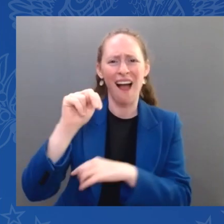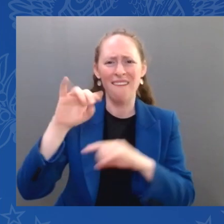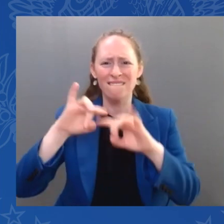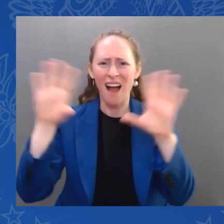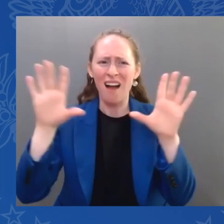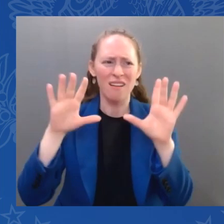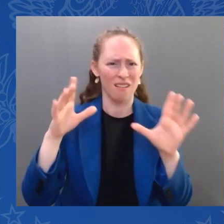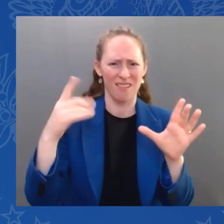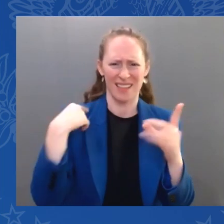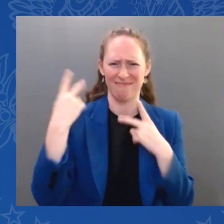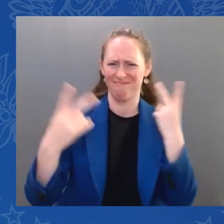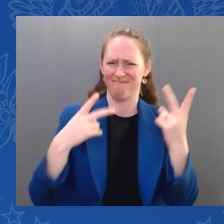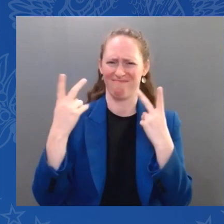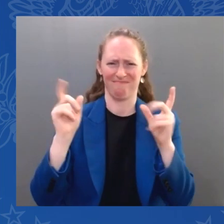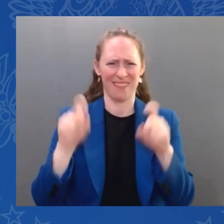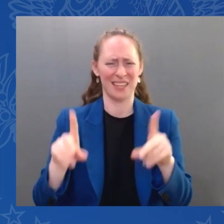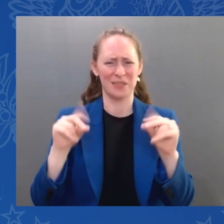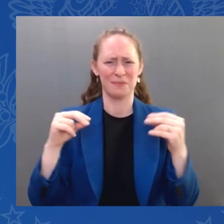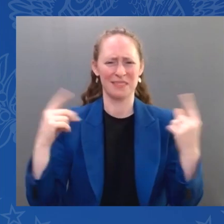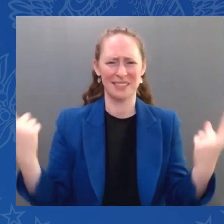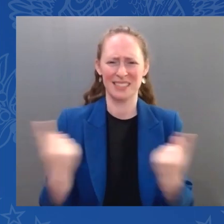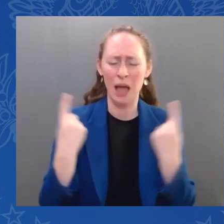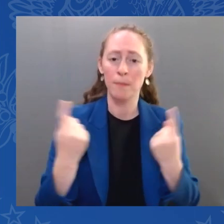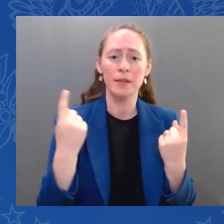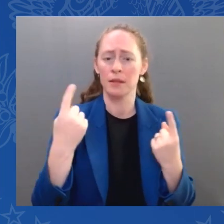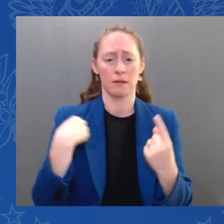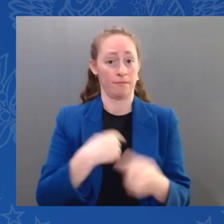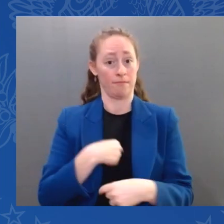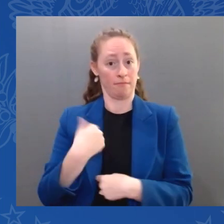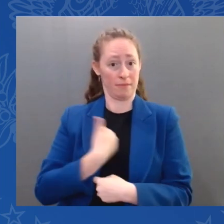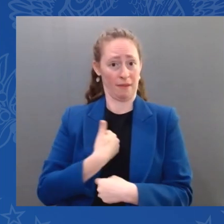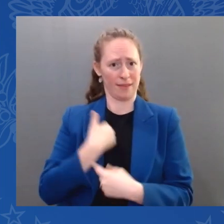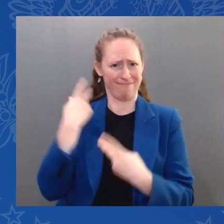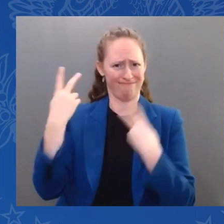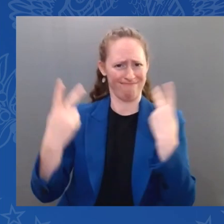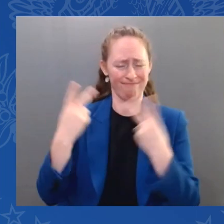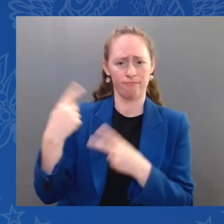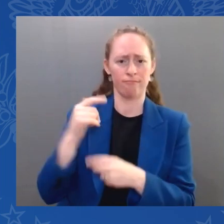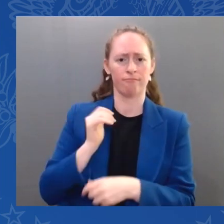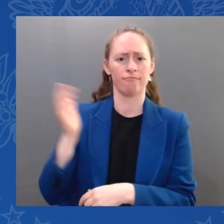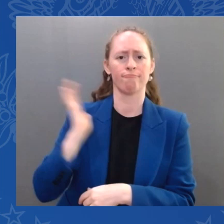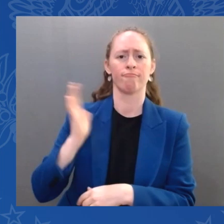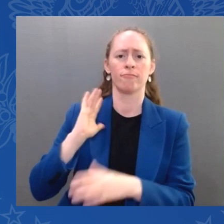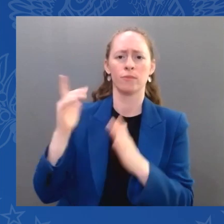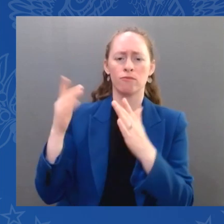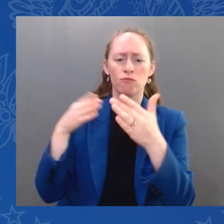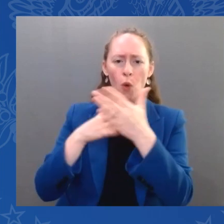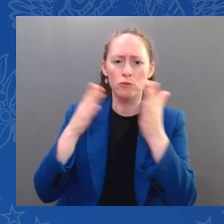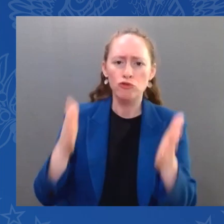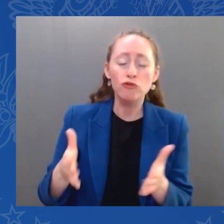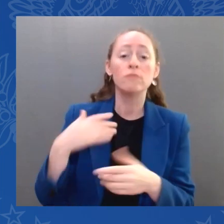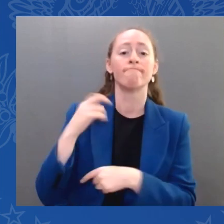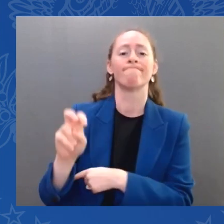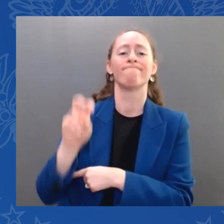where we created a gun specialist unit to go after violent offenders. Then, of course, as Attorney General,